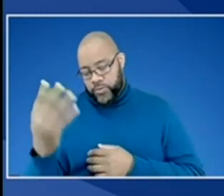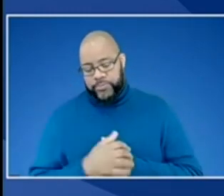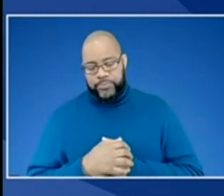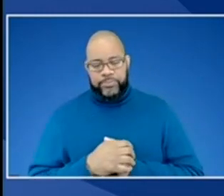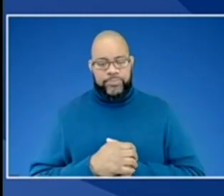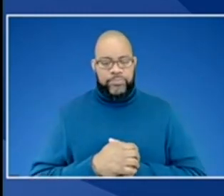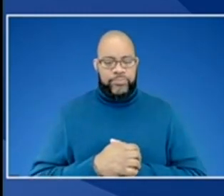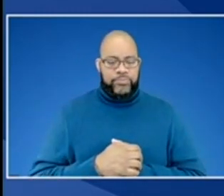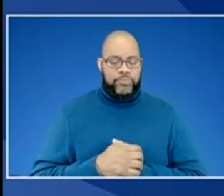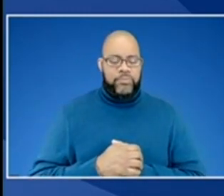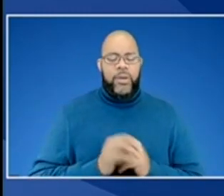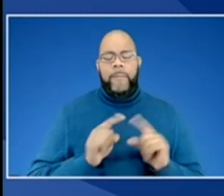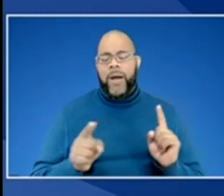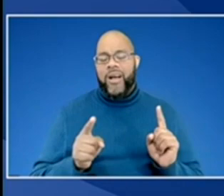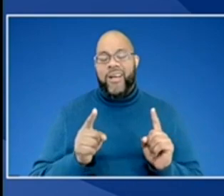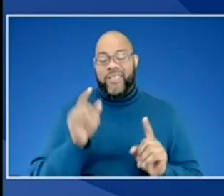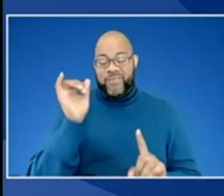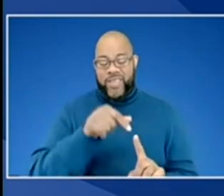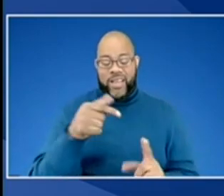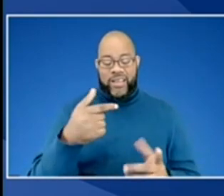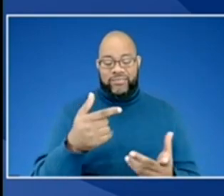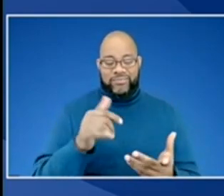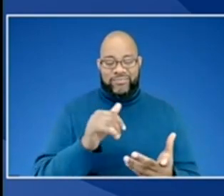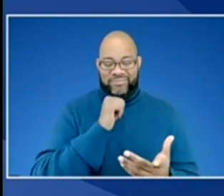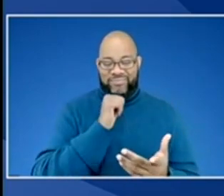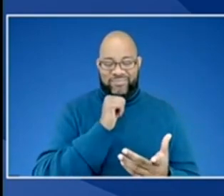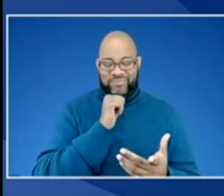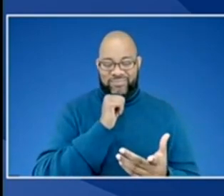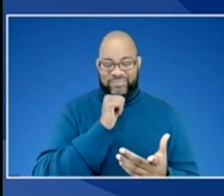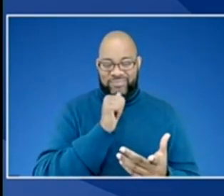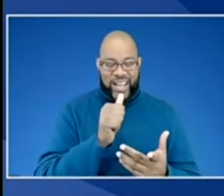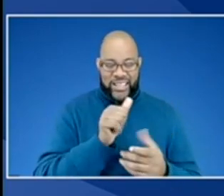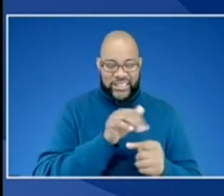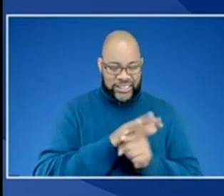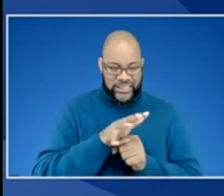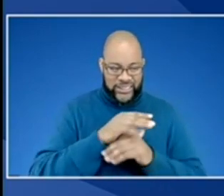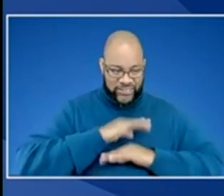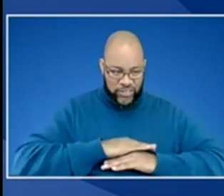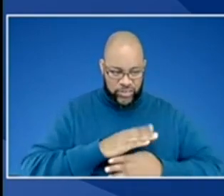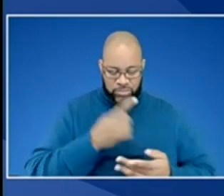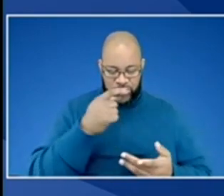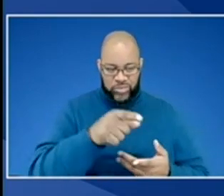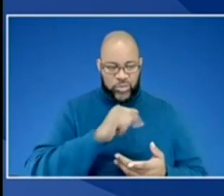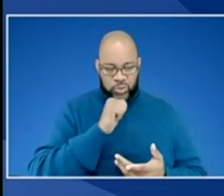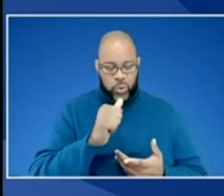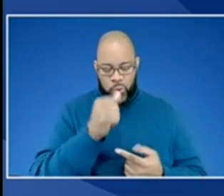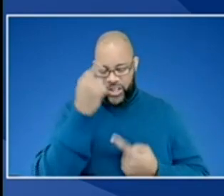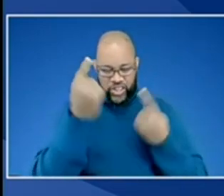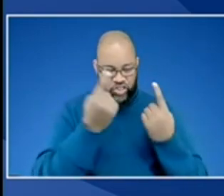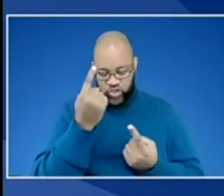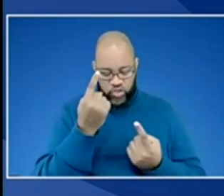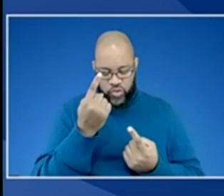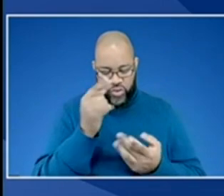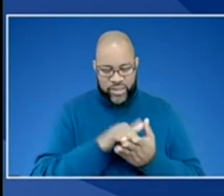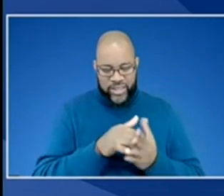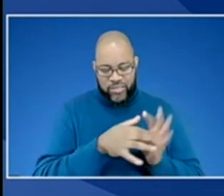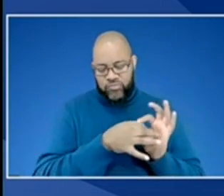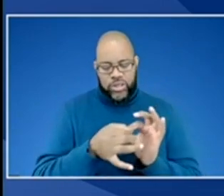But even there, they're insignificant- t hey're insufficient in that they don't take into account the associated cost of